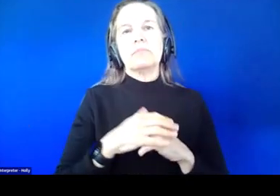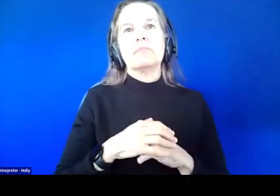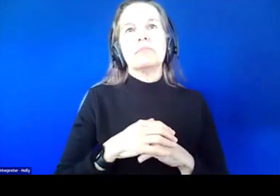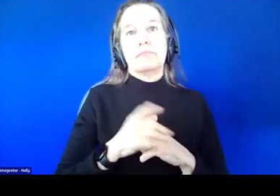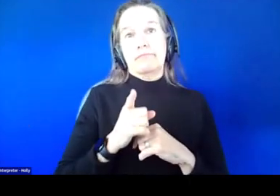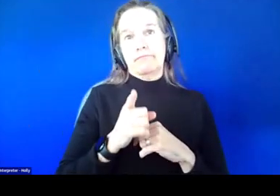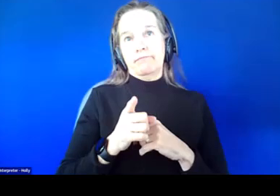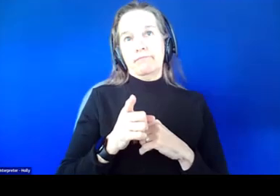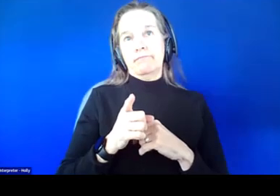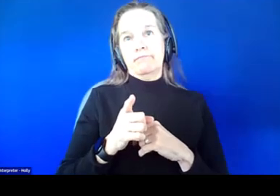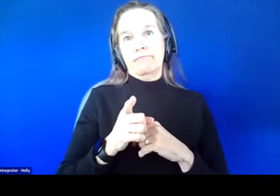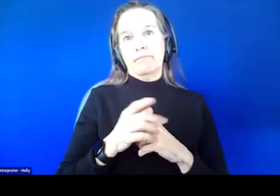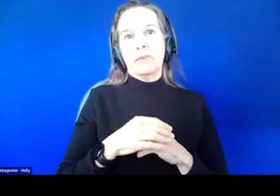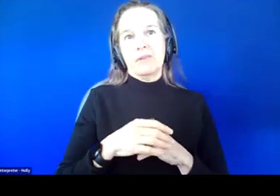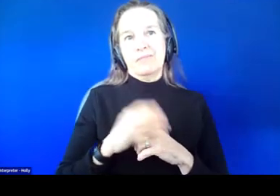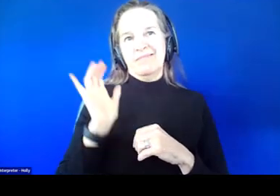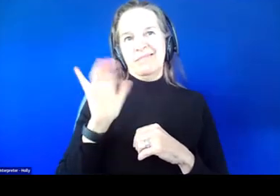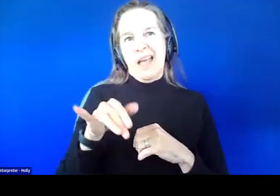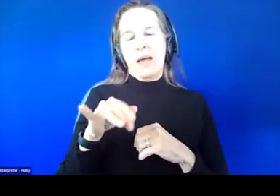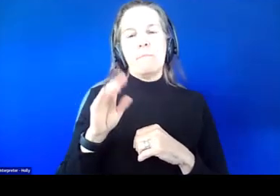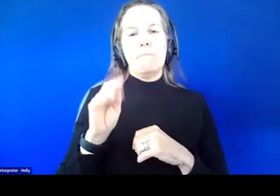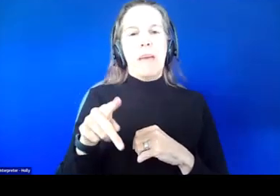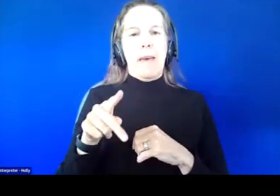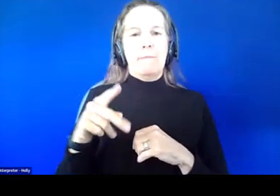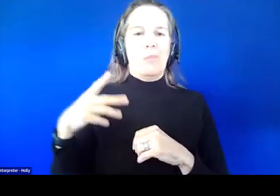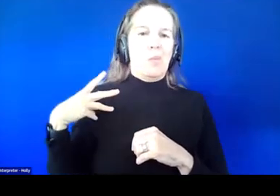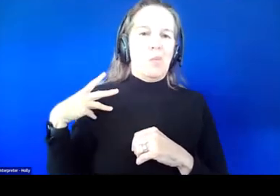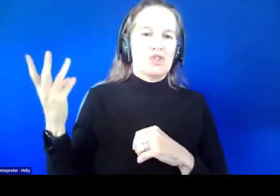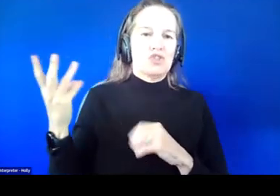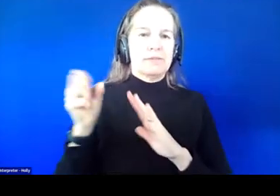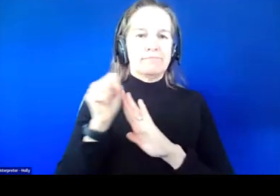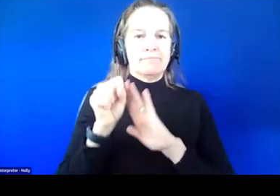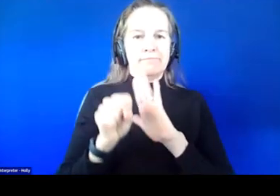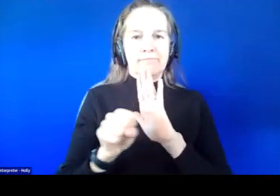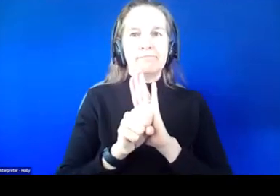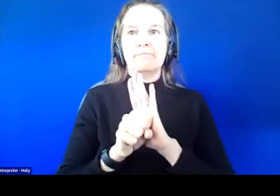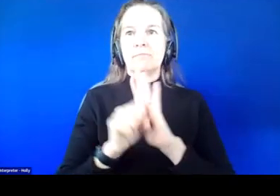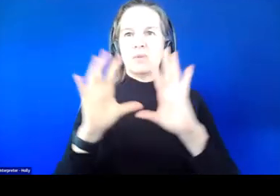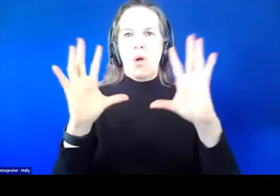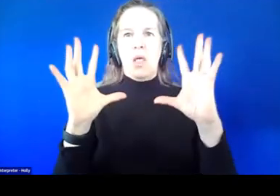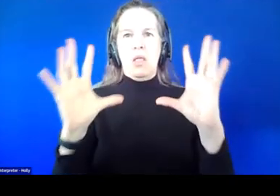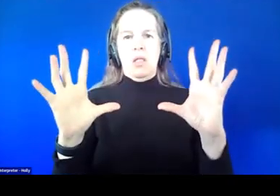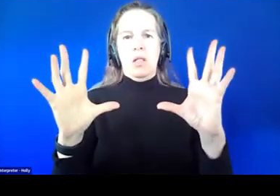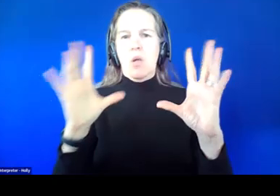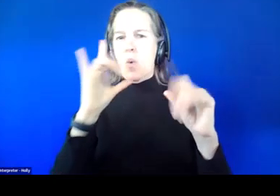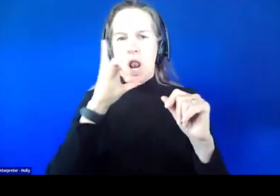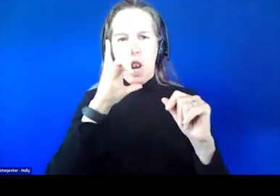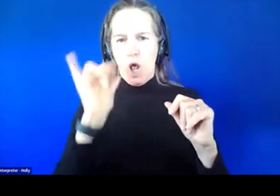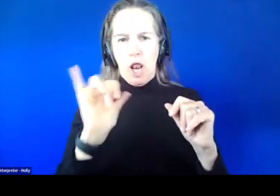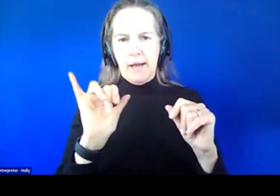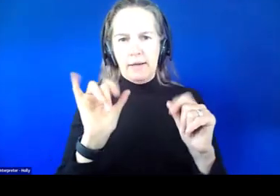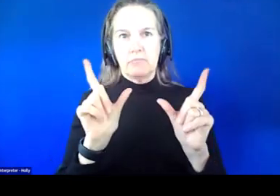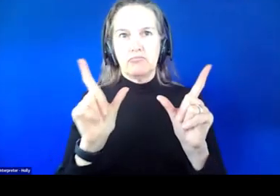So here's a little map of Washington, just to kind of orient you to the lay of the land here in our